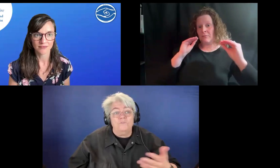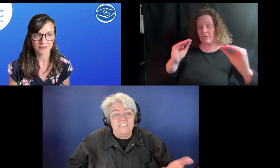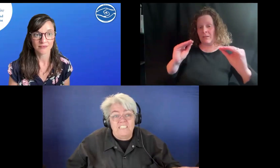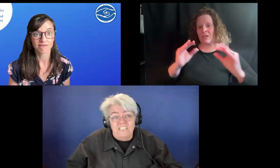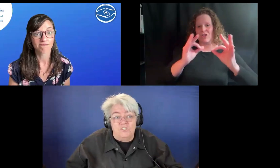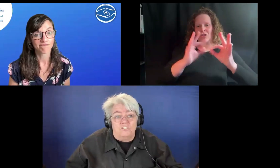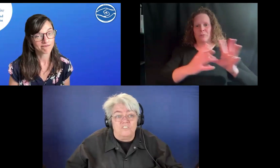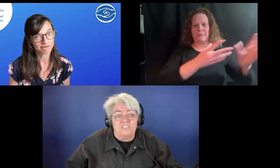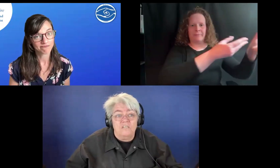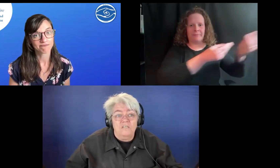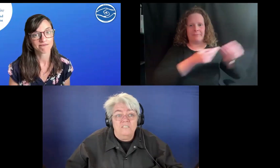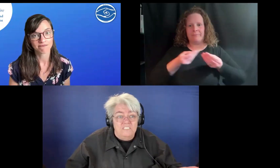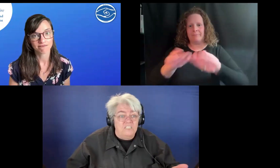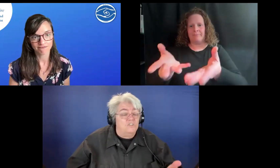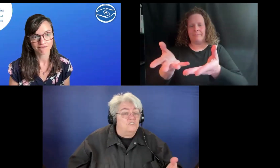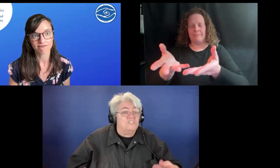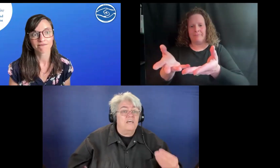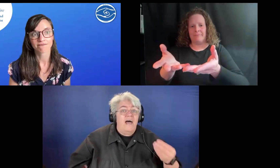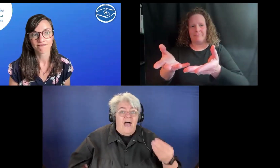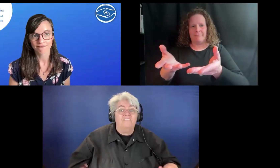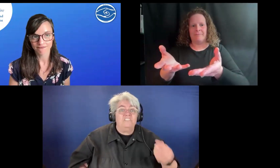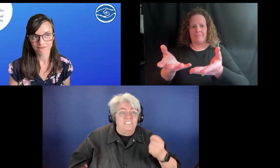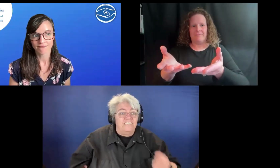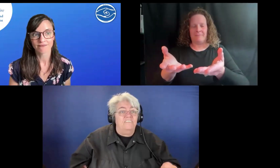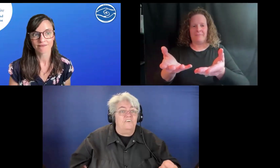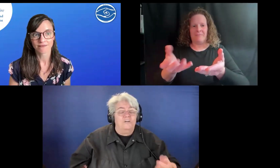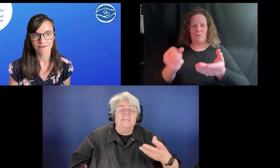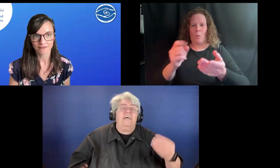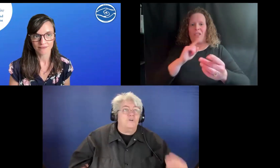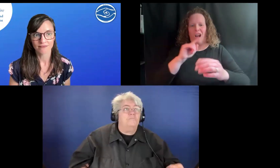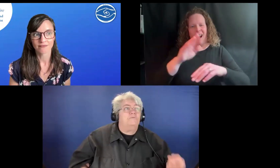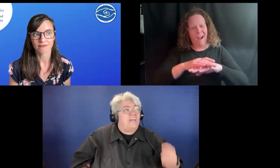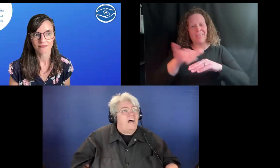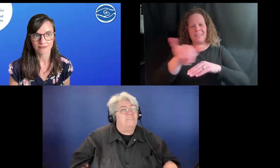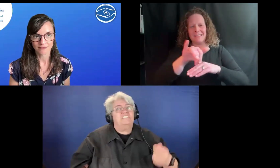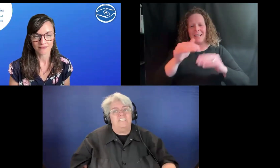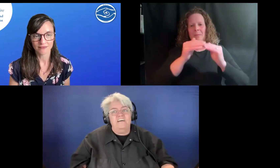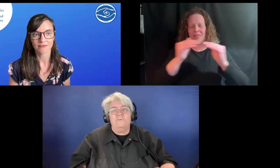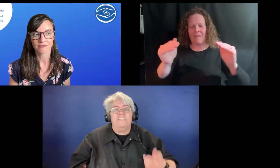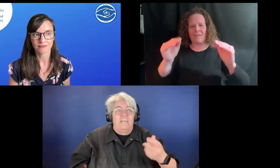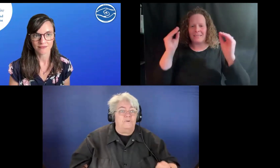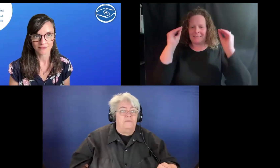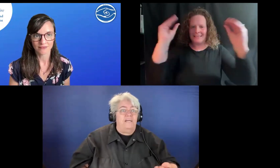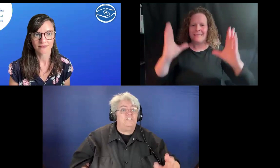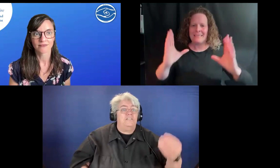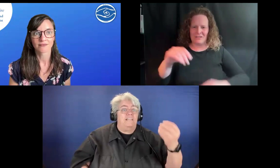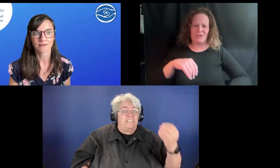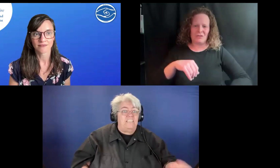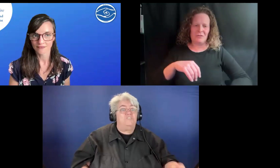equal to teachers. Teachers have to deliver. Interpreters have to deliver the information that the